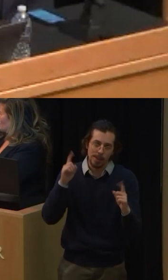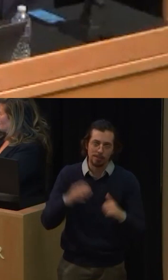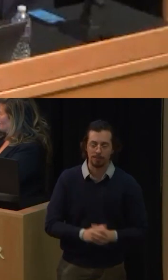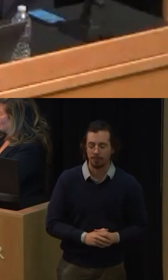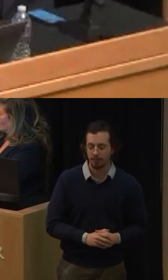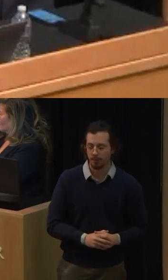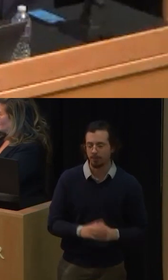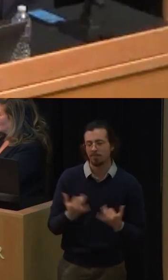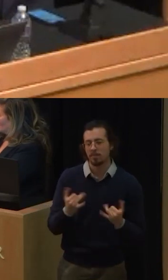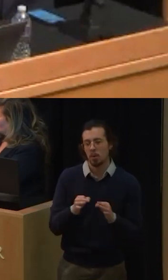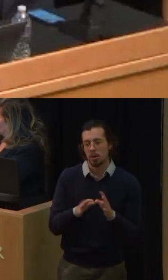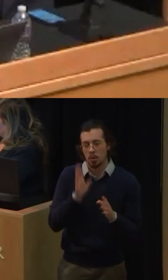[Telva Olivares] Thank you. Thank you.